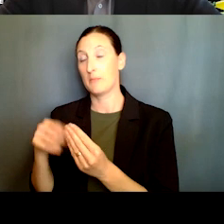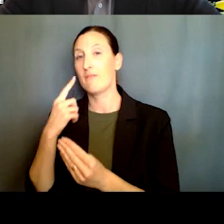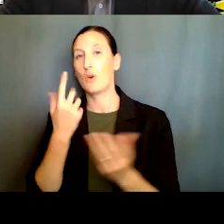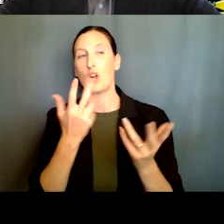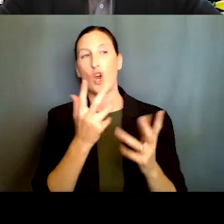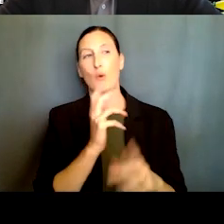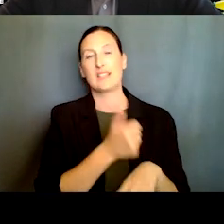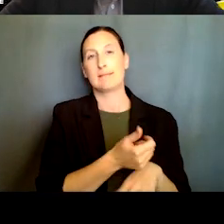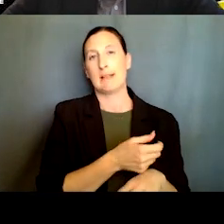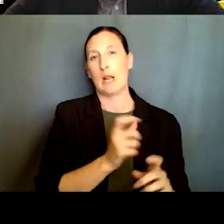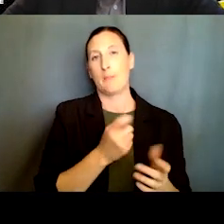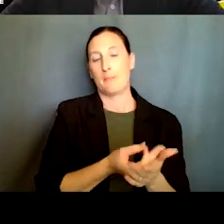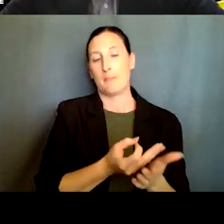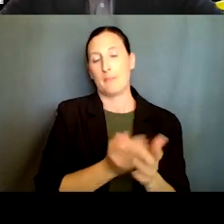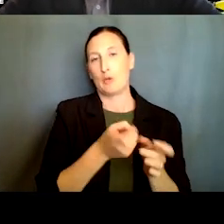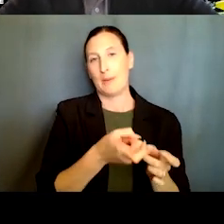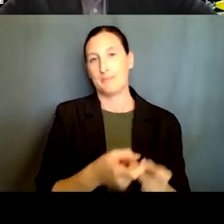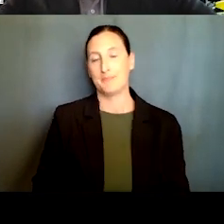per student for up to two students.